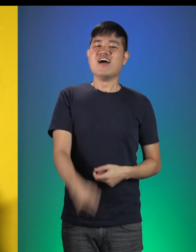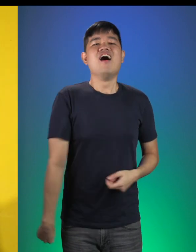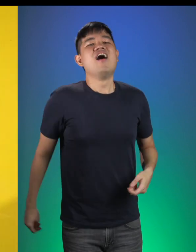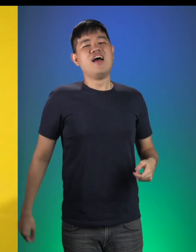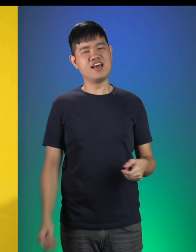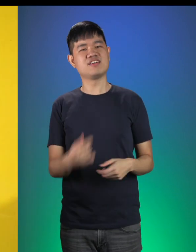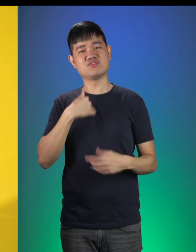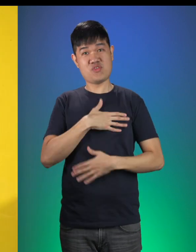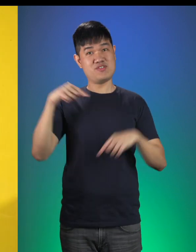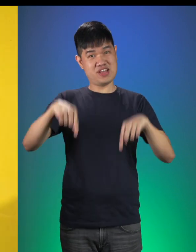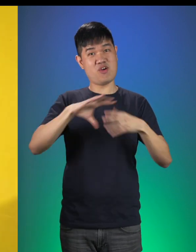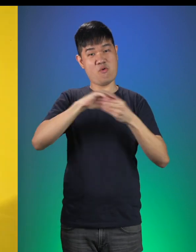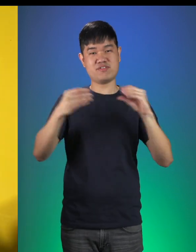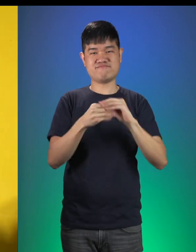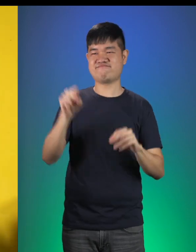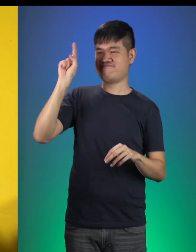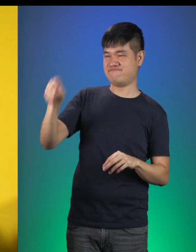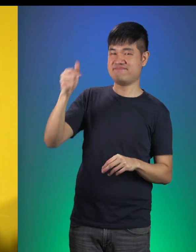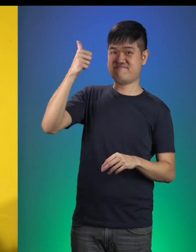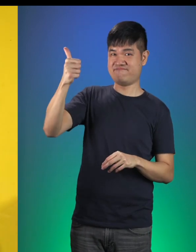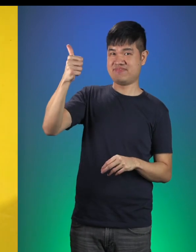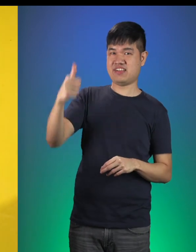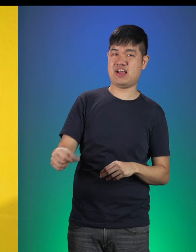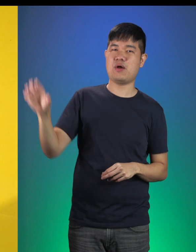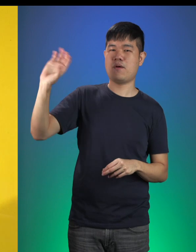If you enjoyed today’s story, please click like and subscribe to our channel.